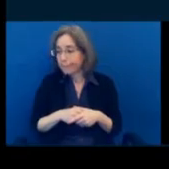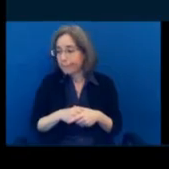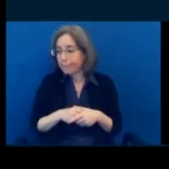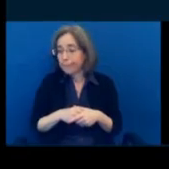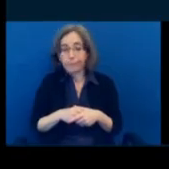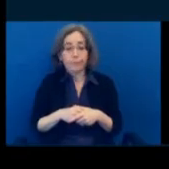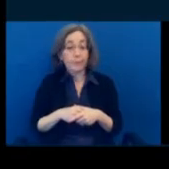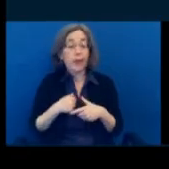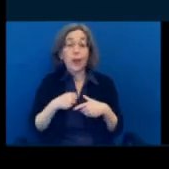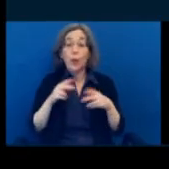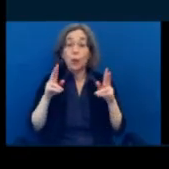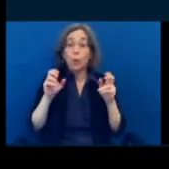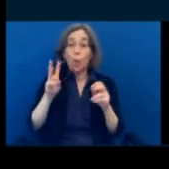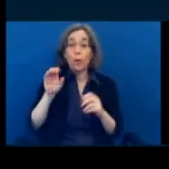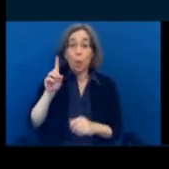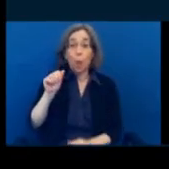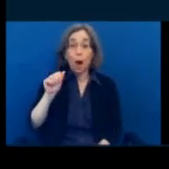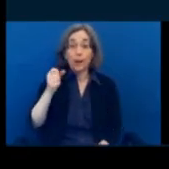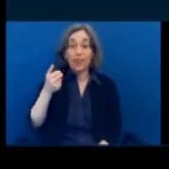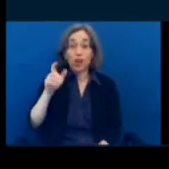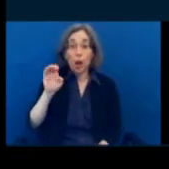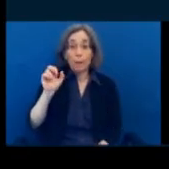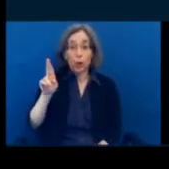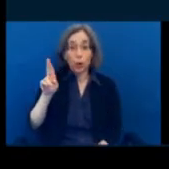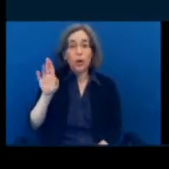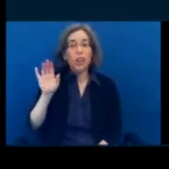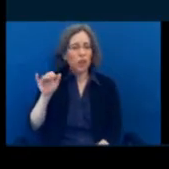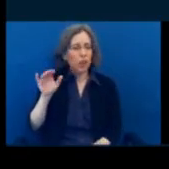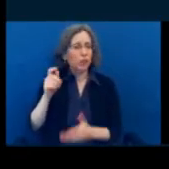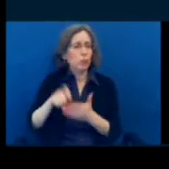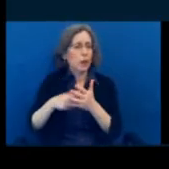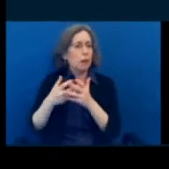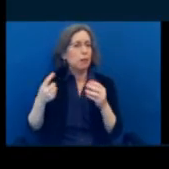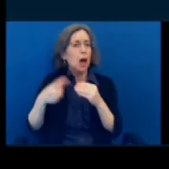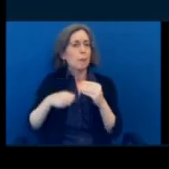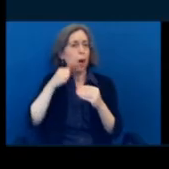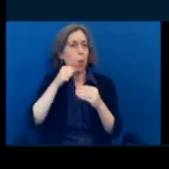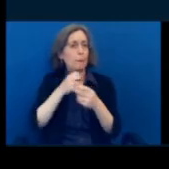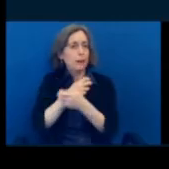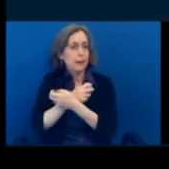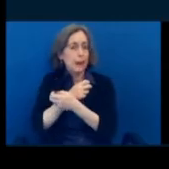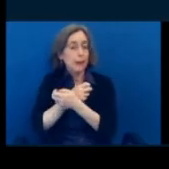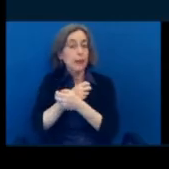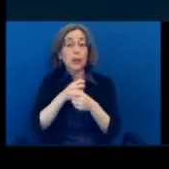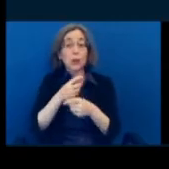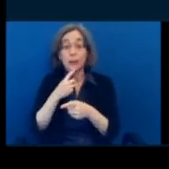WRITTEN EXTENSIVELY ABOUT THE SKELETONS IN THE CLOSET, QUOTE THE MEASUREMENT OF DISTINGUISHING CHARACTERISTICS